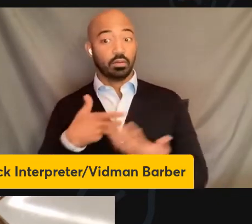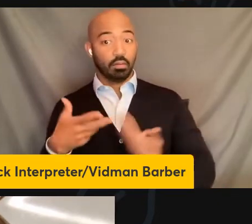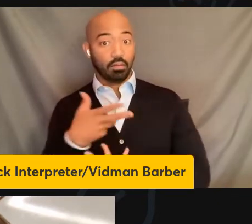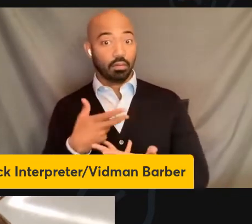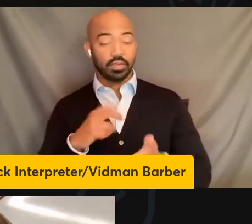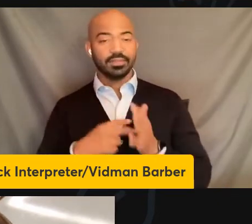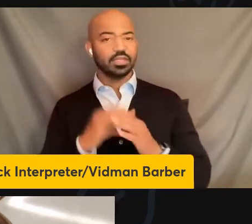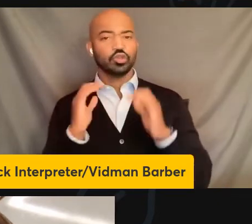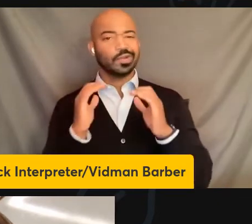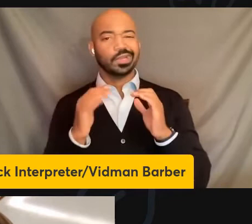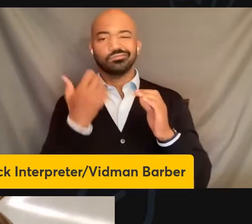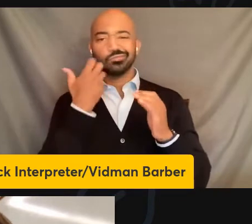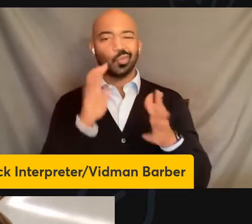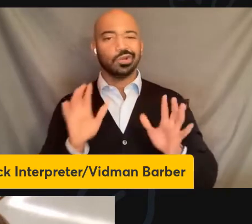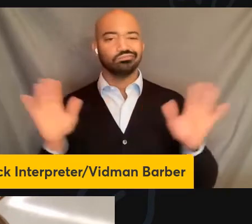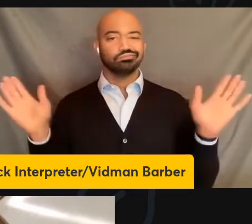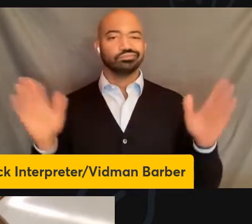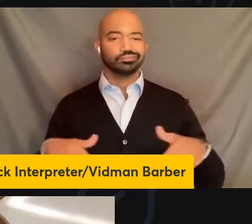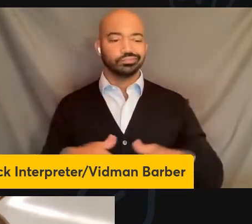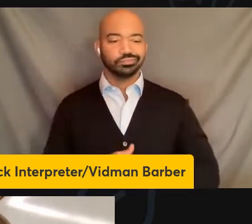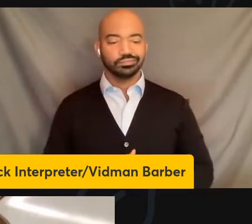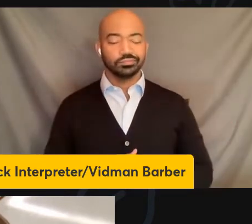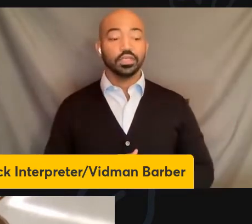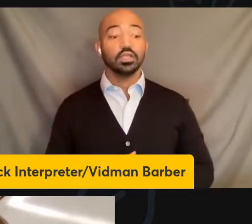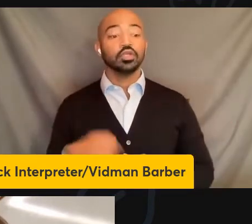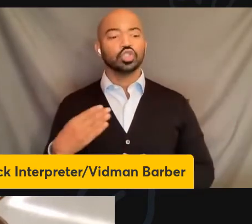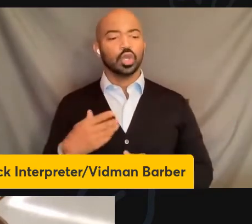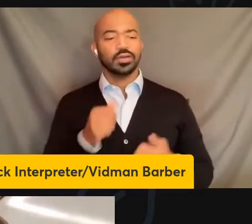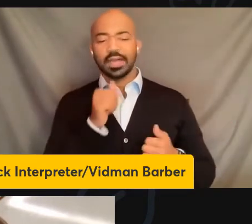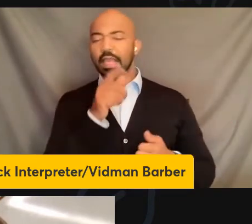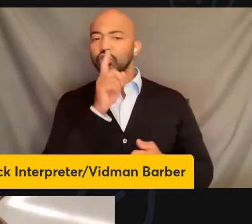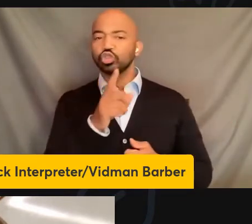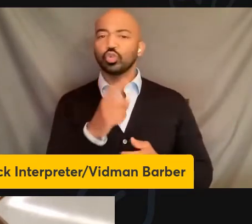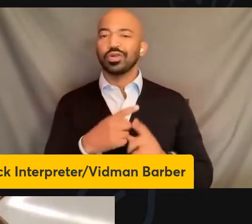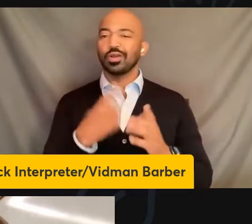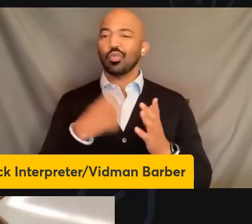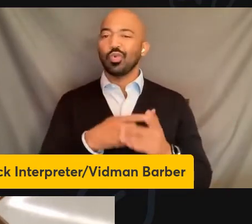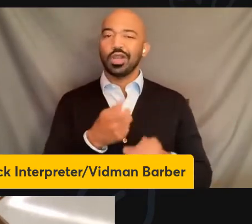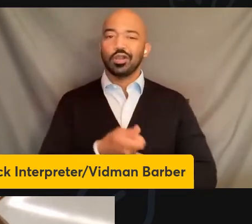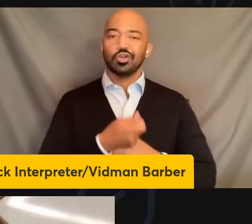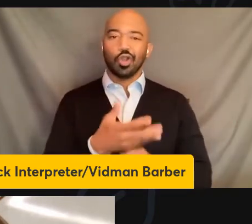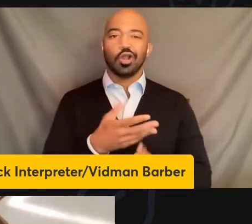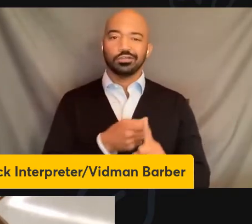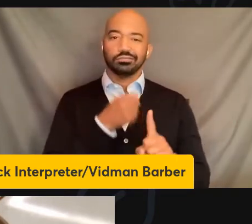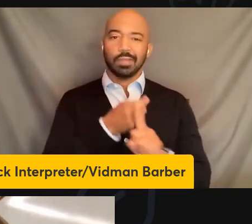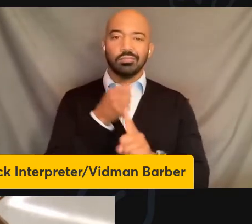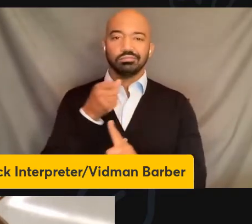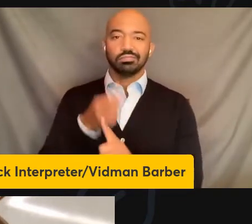as much. Right, you know, so well, we don't know which one is the cause of the other. We'll have to do some of these